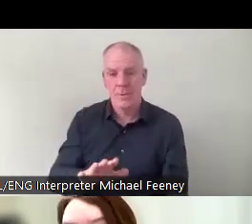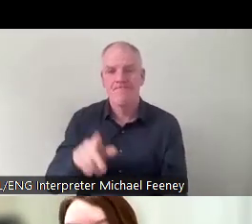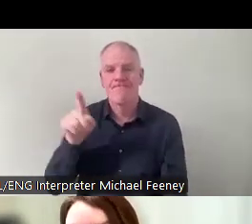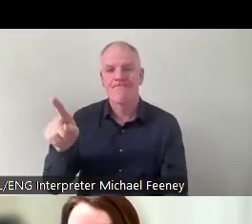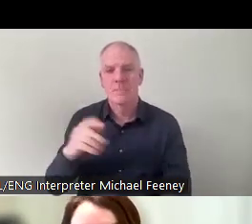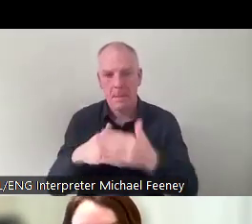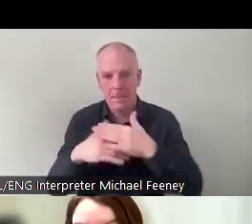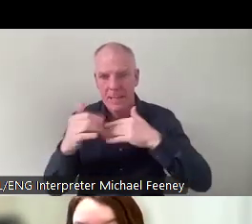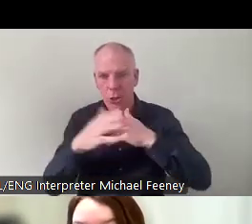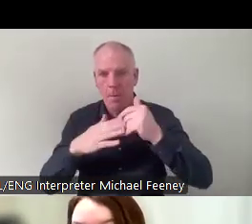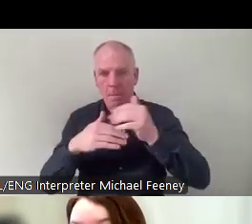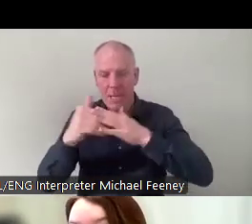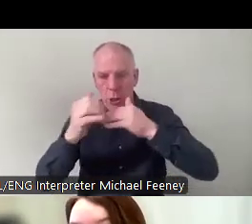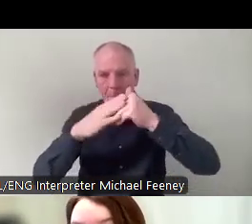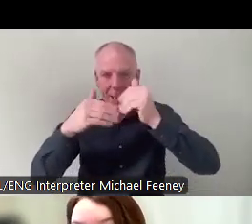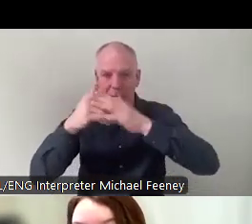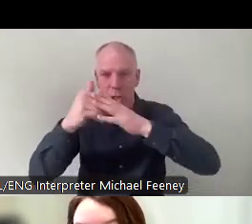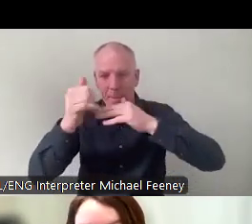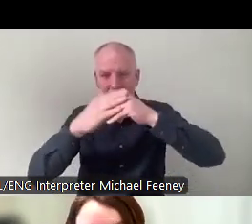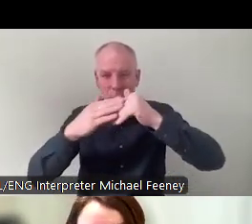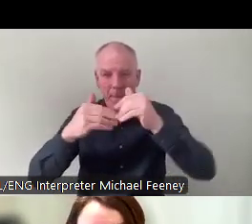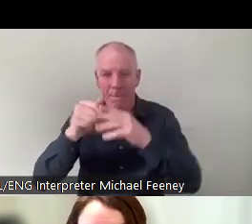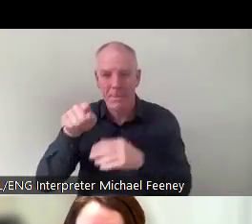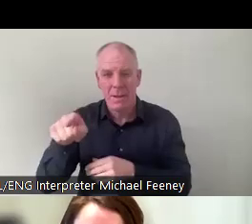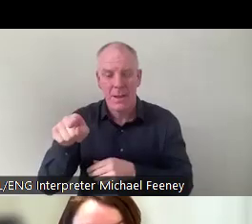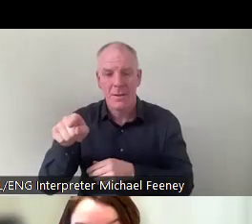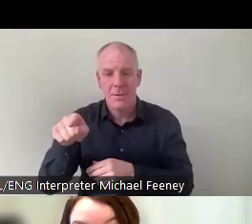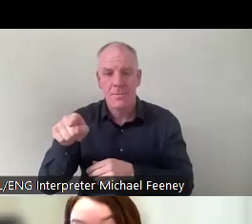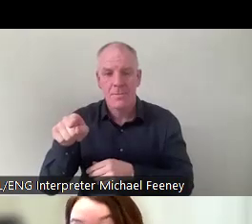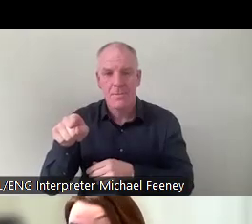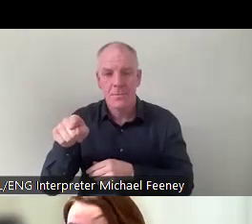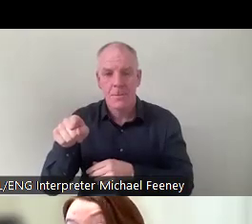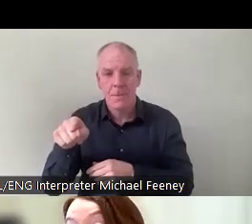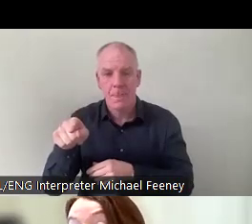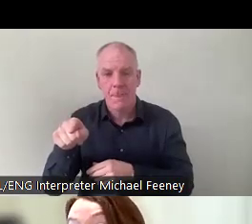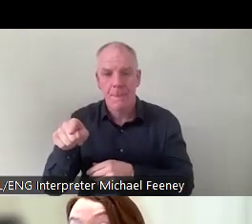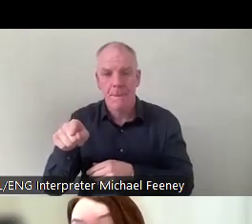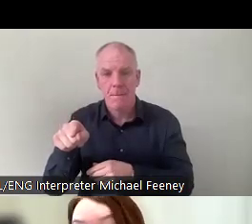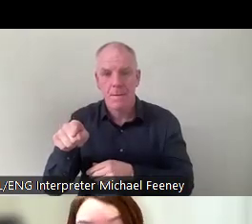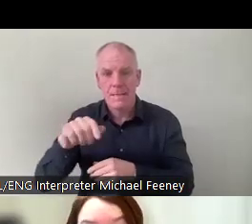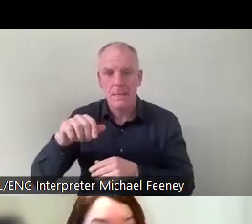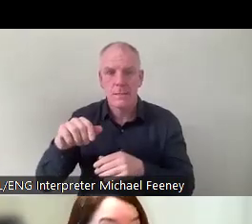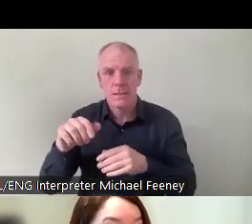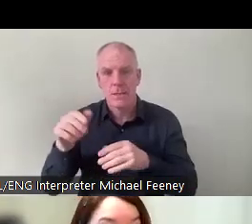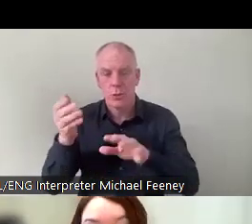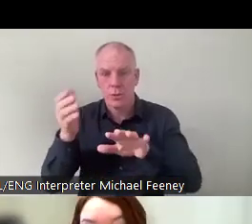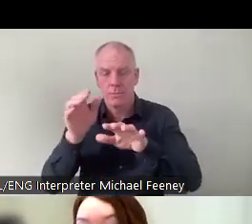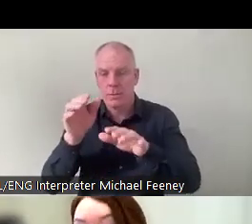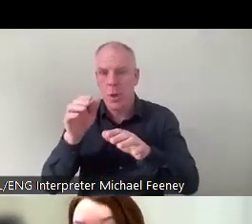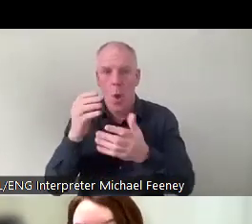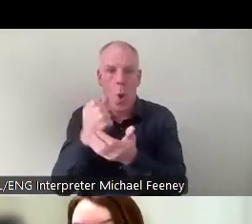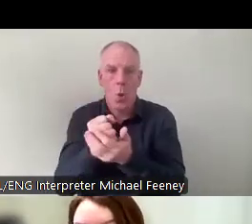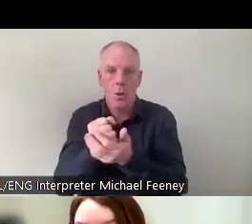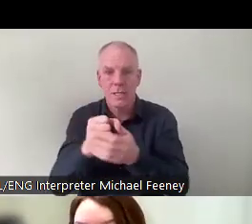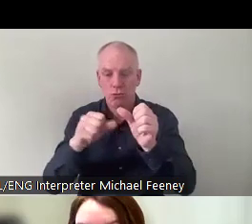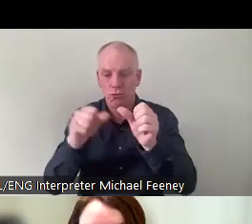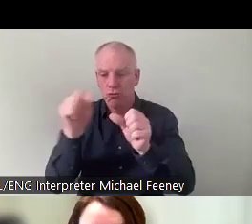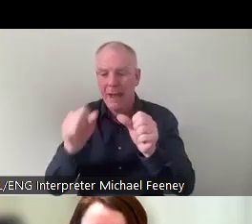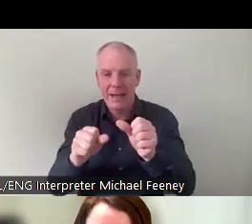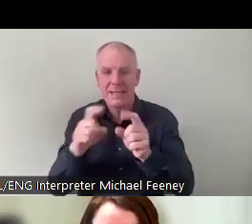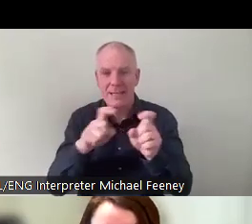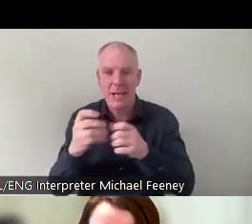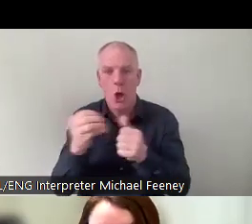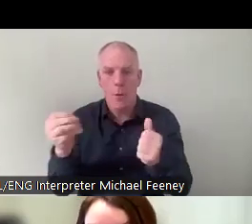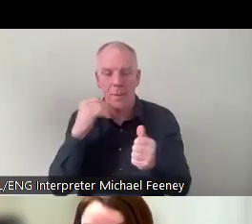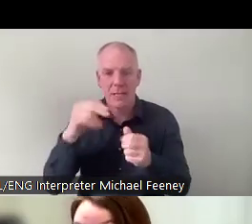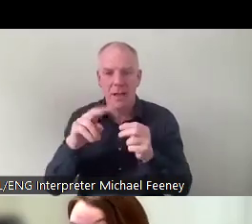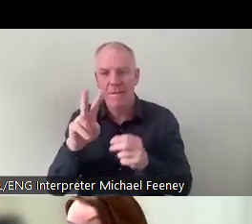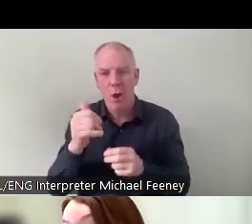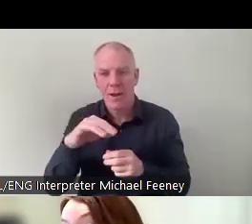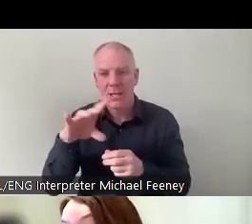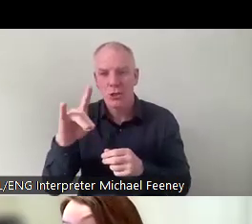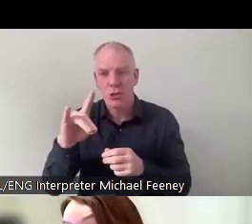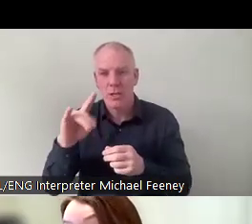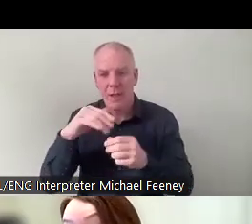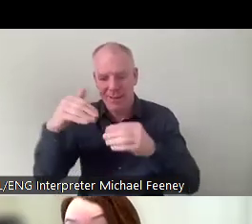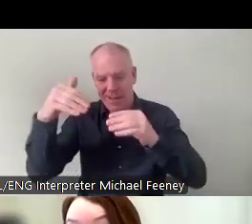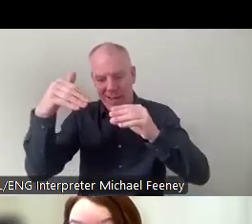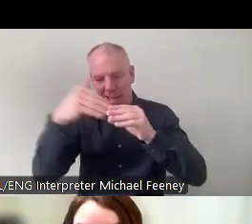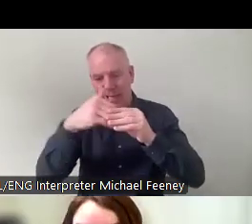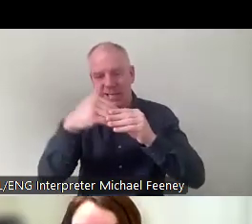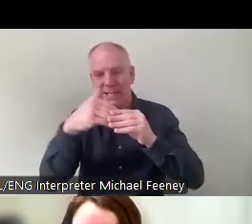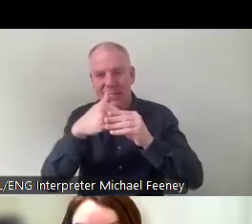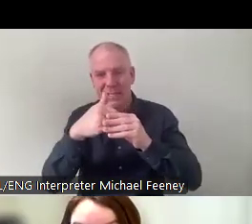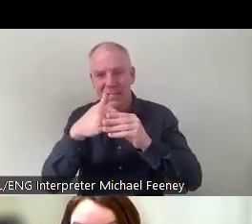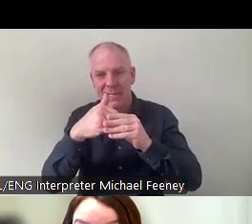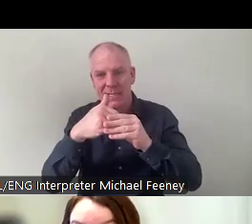of layers, which actually were, you know, holding some of the cracks open, because these layers of various adhesives and varnishes had really been ingrained into the